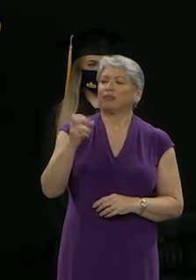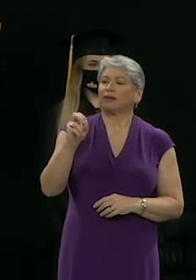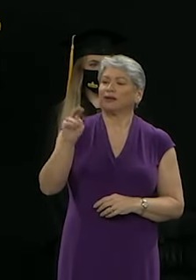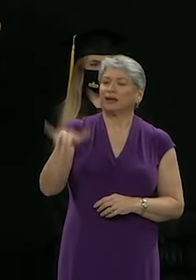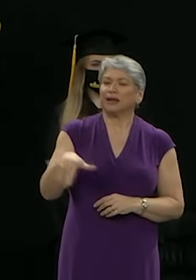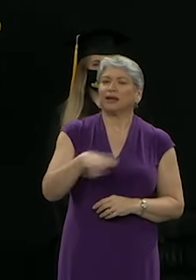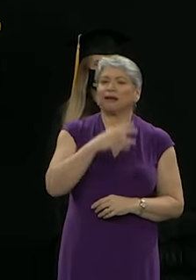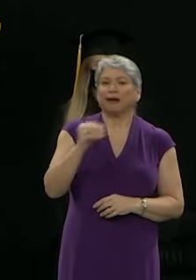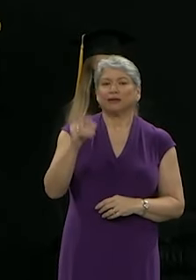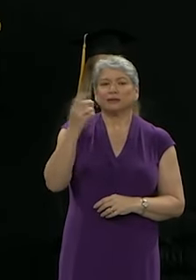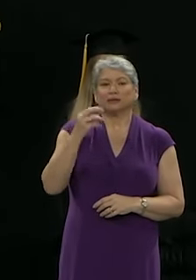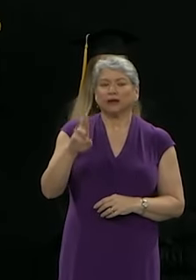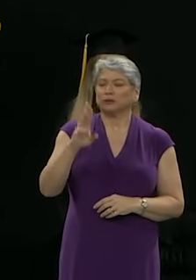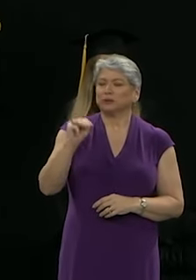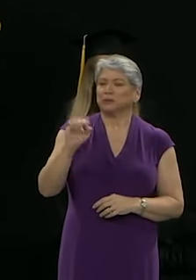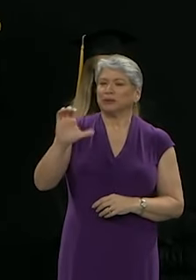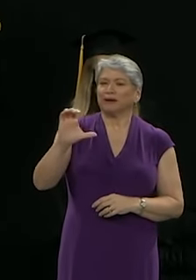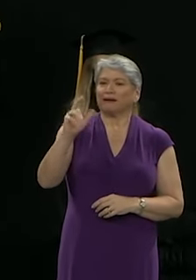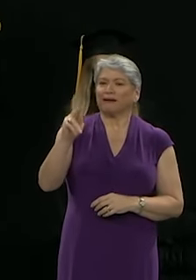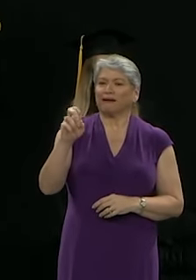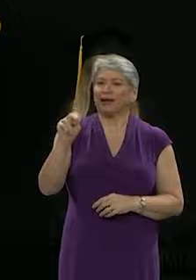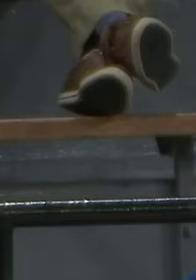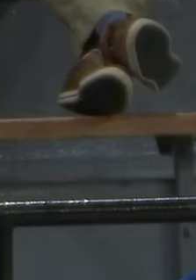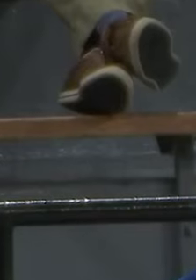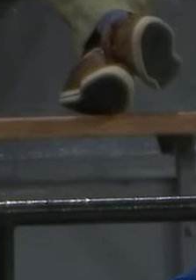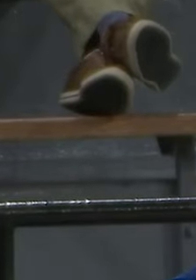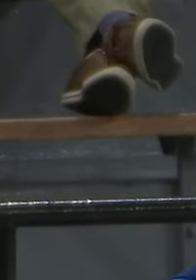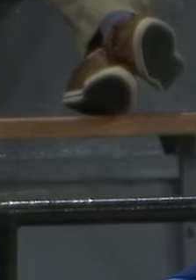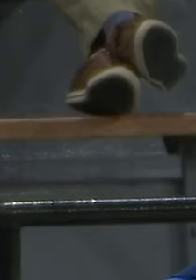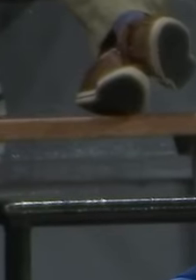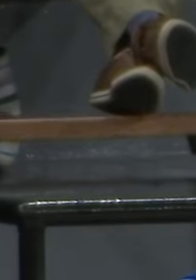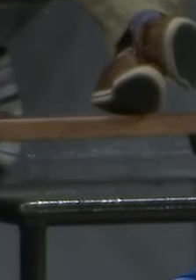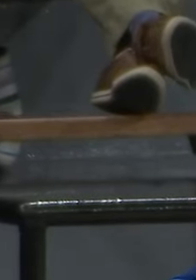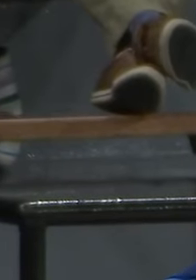Please help me thank these individuals for being here with a round of applause.